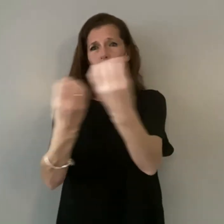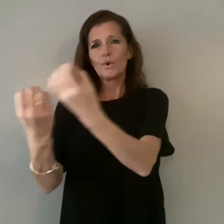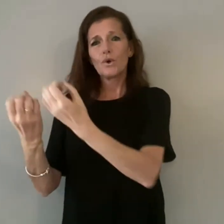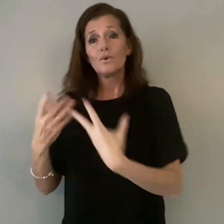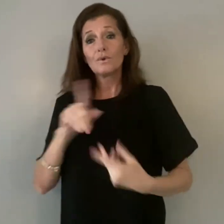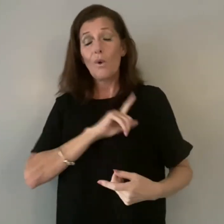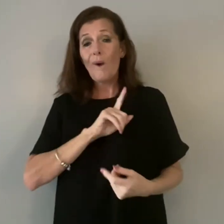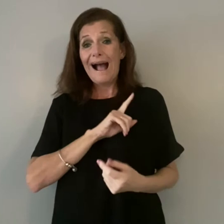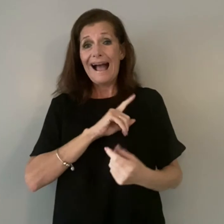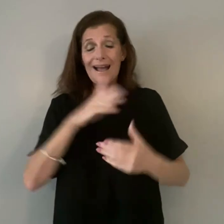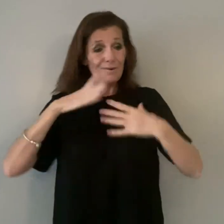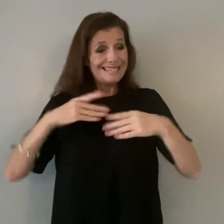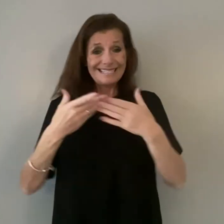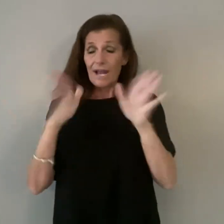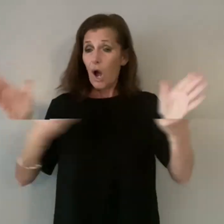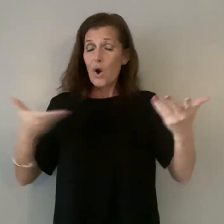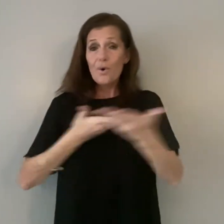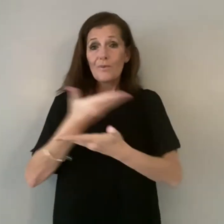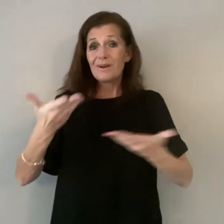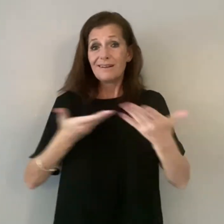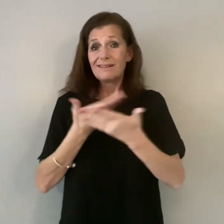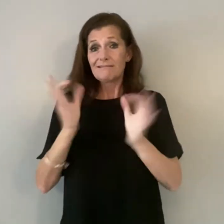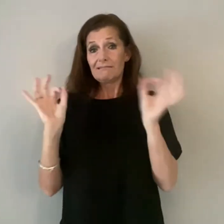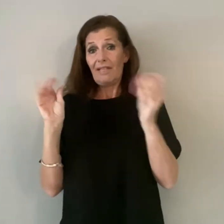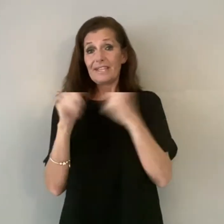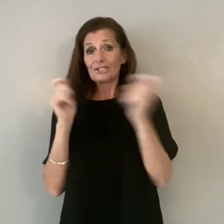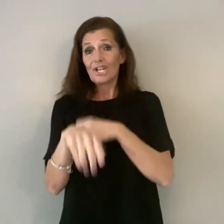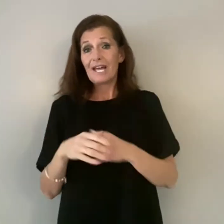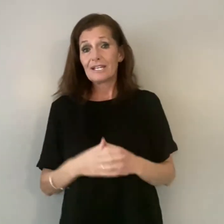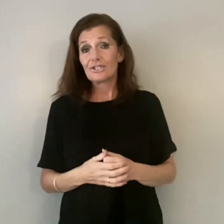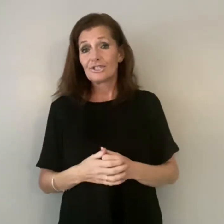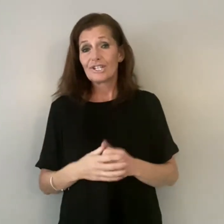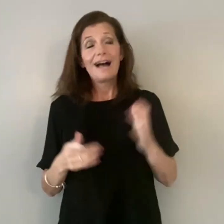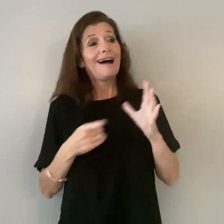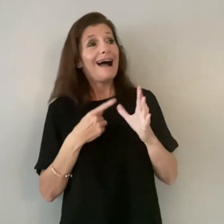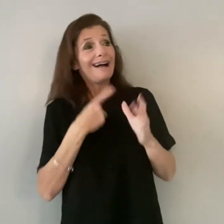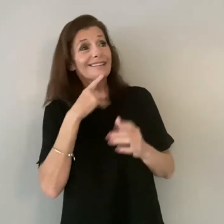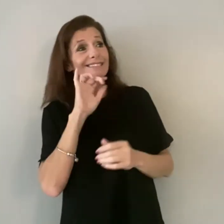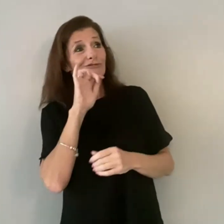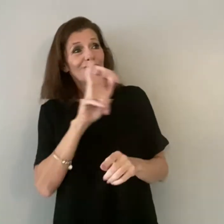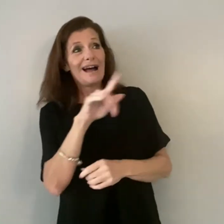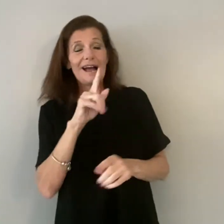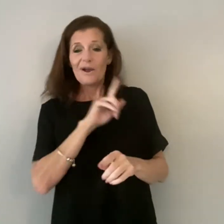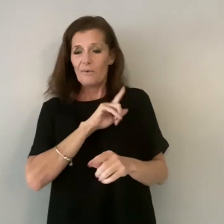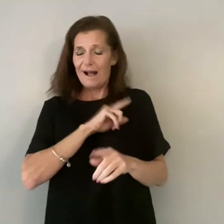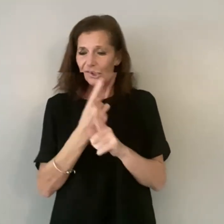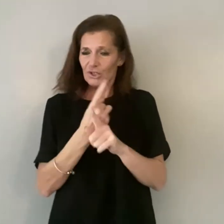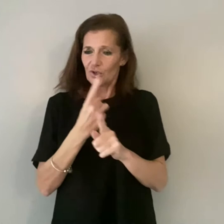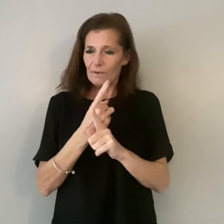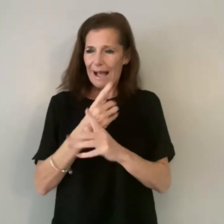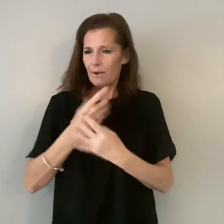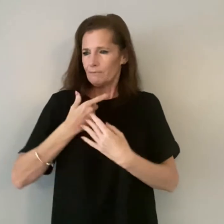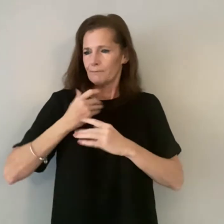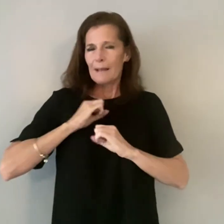Because 'cause until we start having the open discussion it's not going to change. Yeah I mean, it's so interesting, 'Cause you mentioned the word dispassionate before